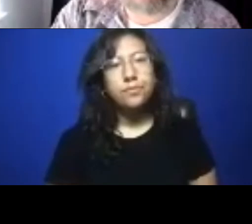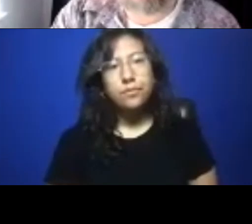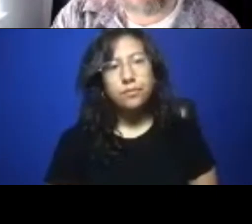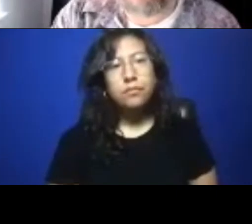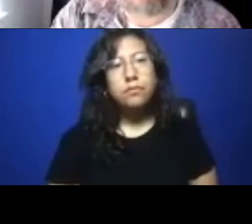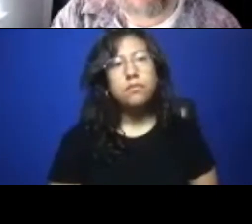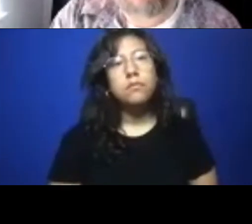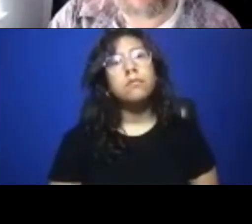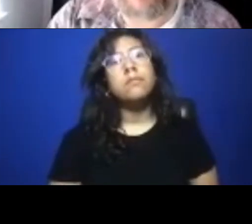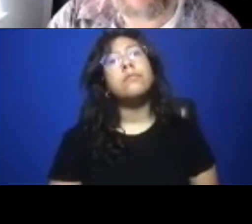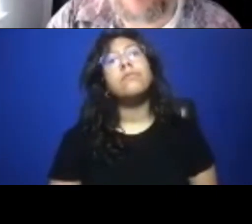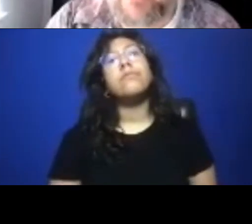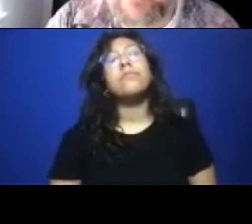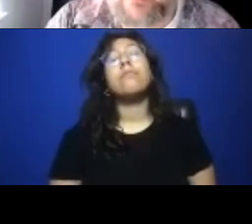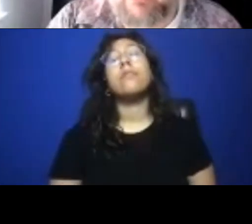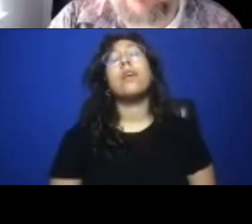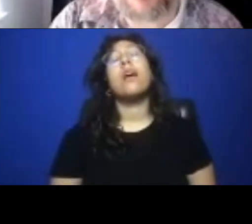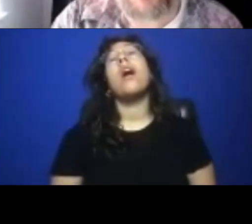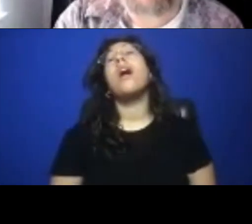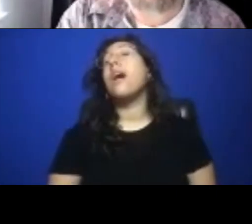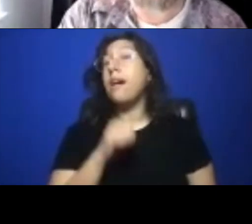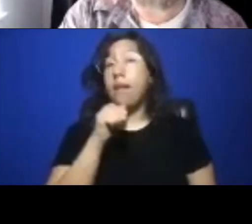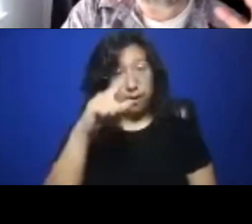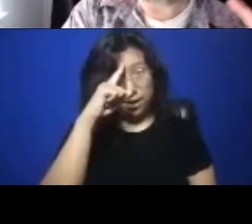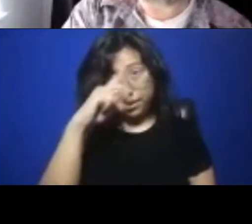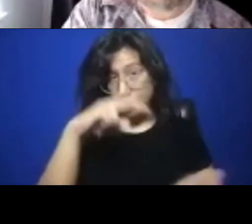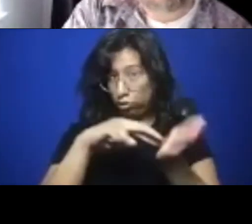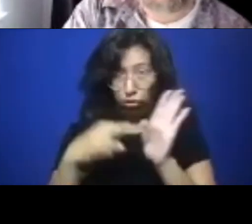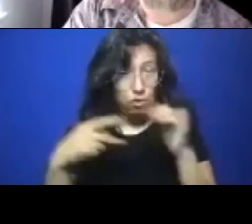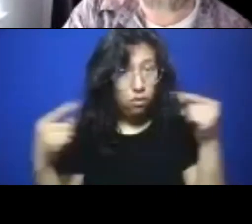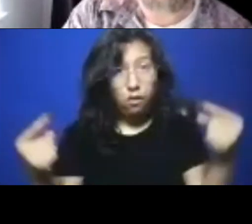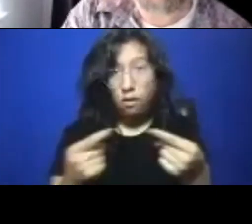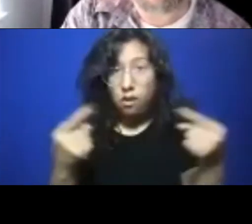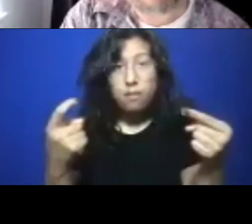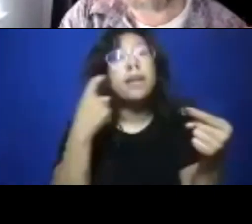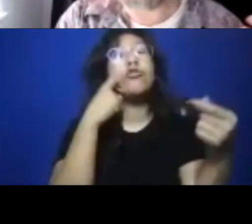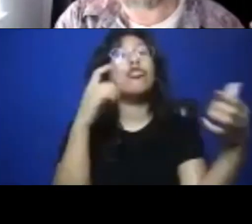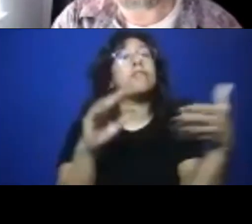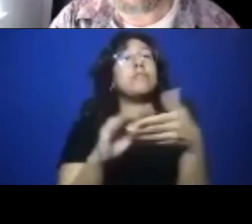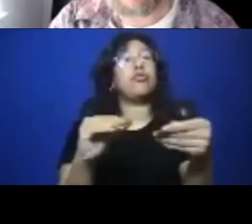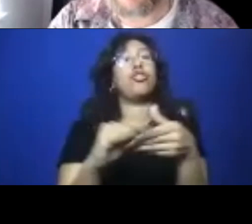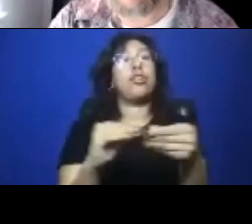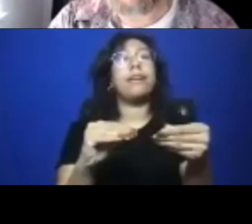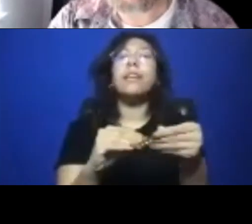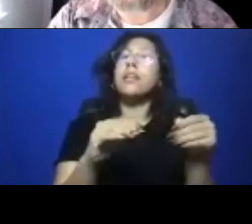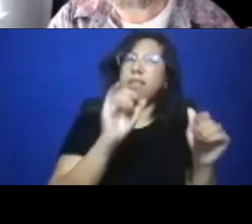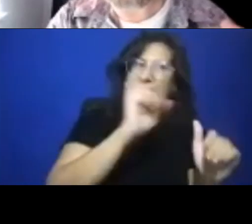There can be a lot of unintentional harm. So what I just talked about before was kind of more the intentional,